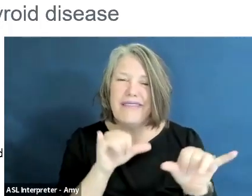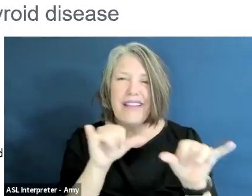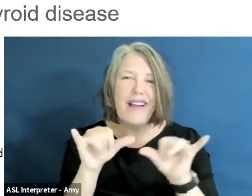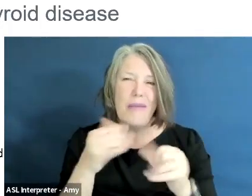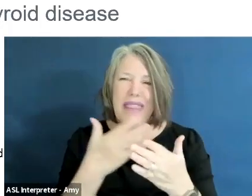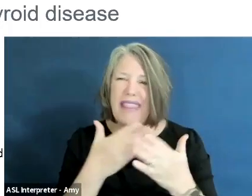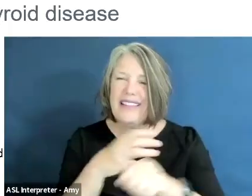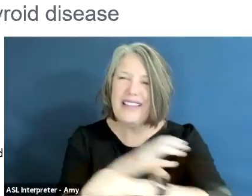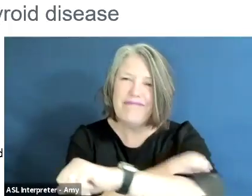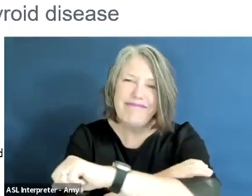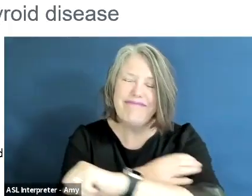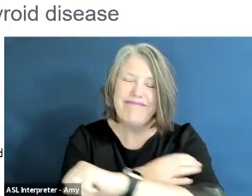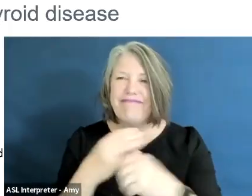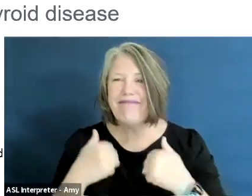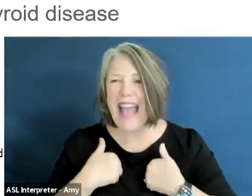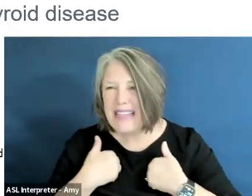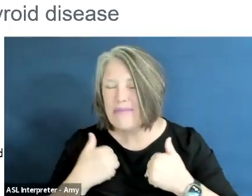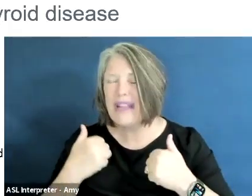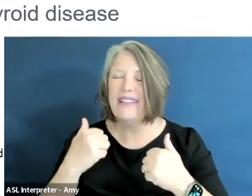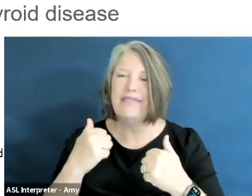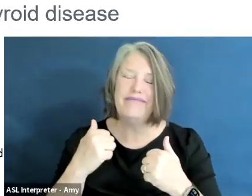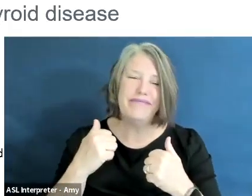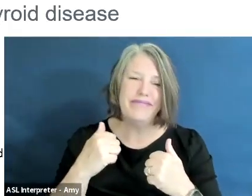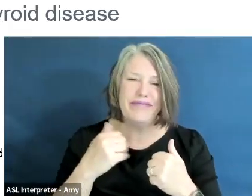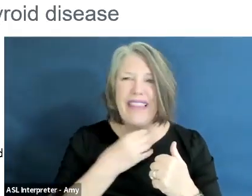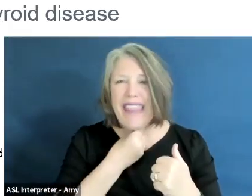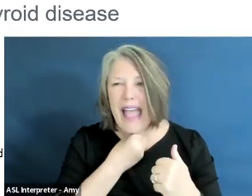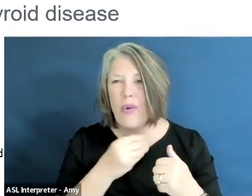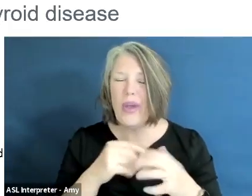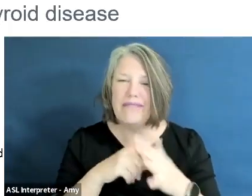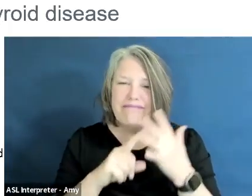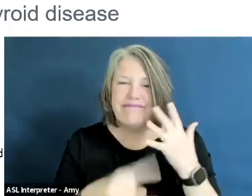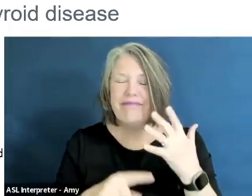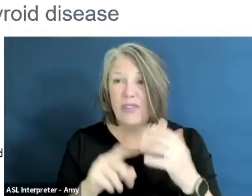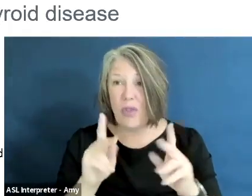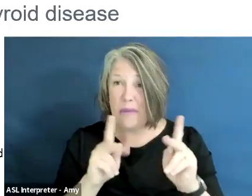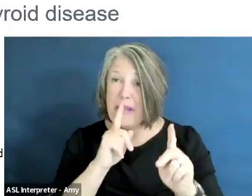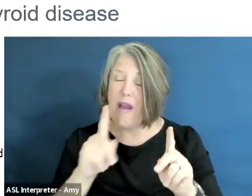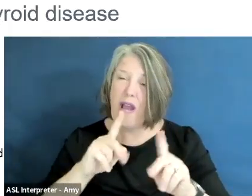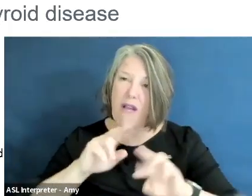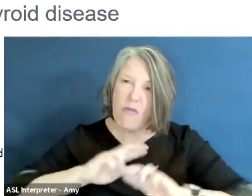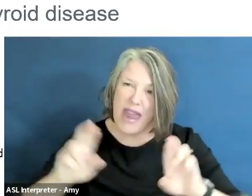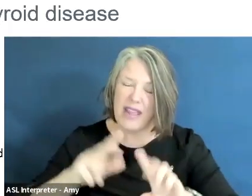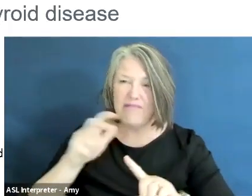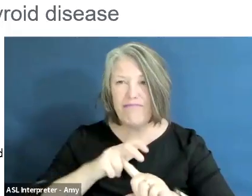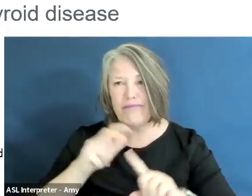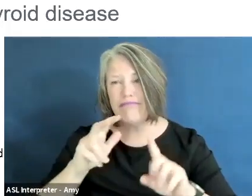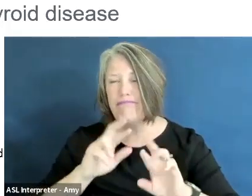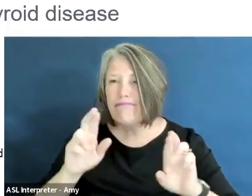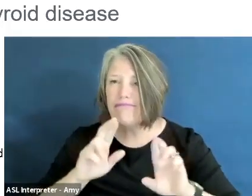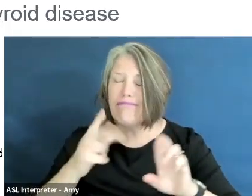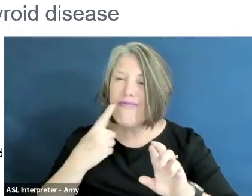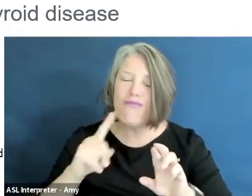asthma, thyroid disease so that people are as healthy and optimized before pregnancy. And then once again, screening for and